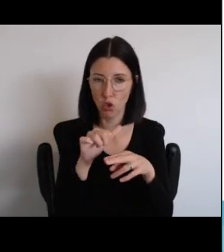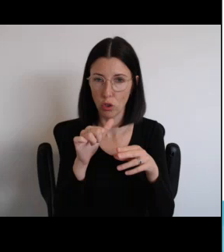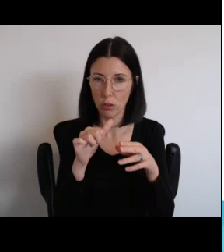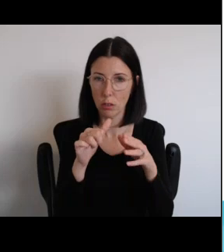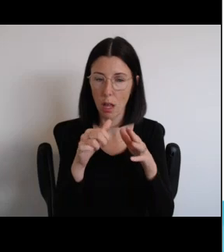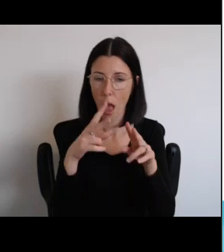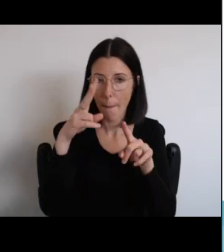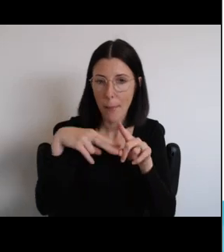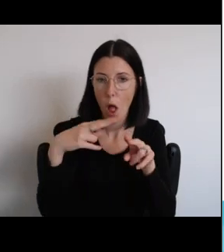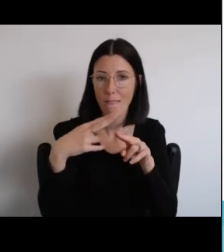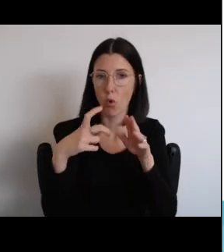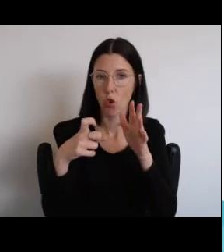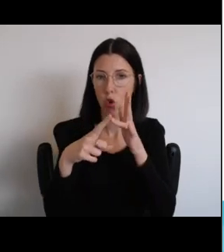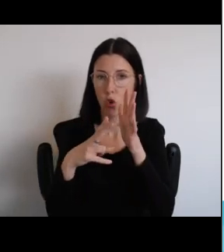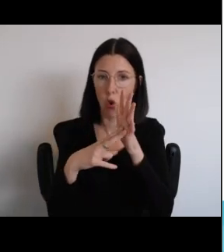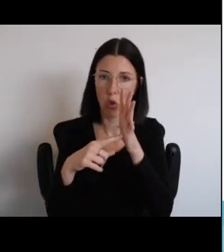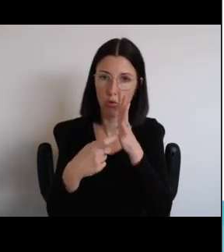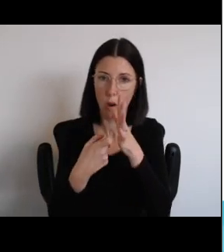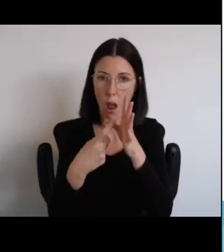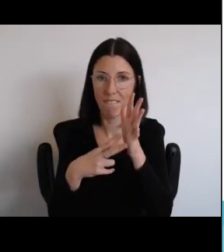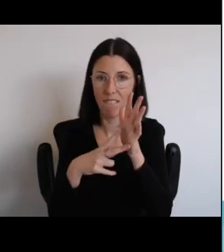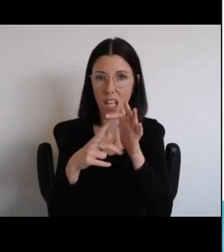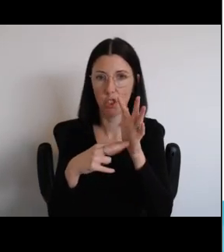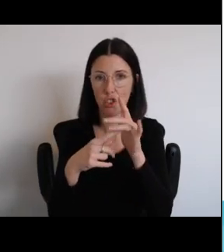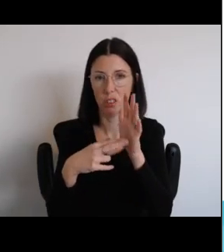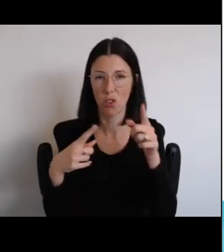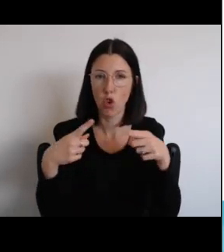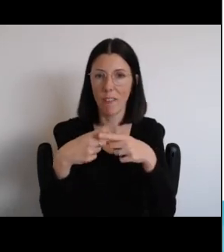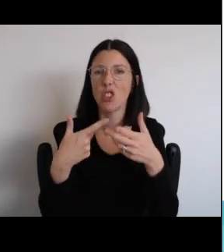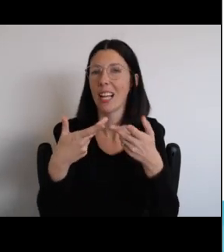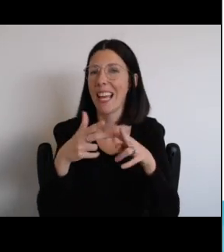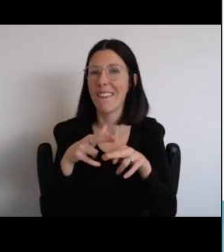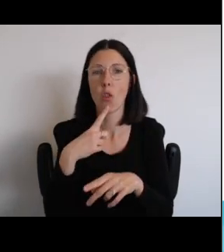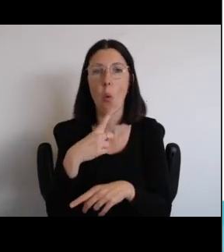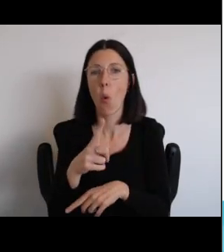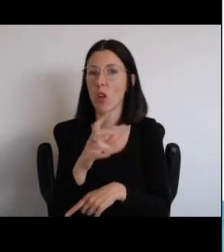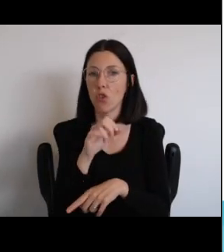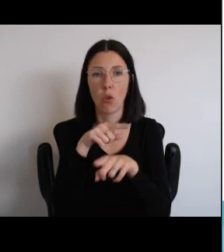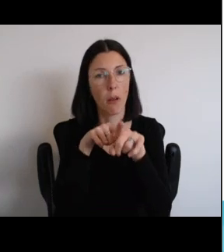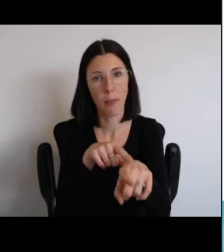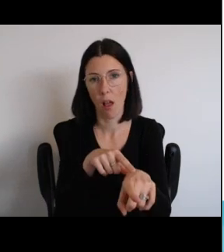been complied with um and you know harking back to what I said in the section around the